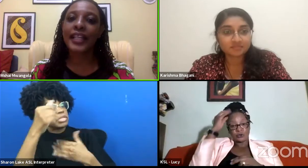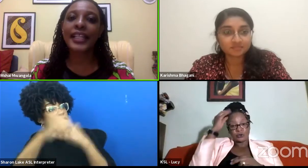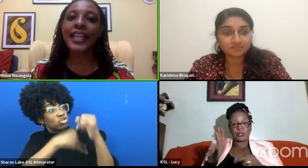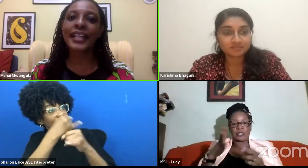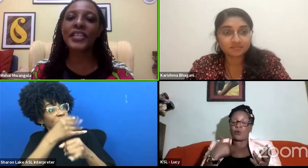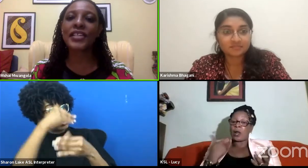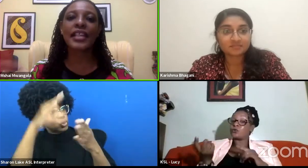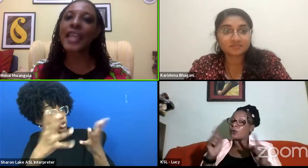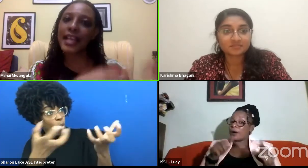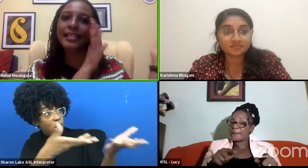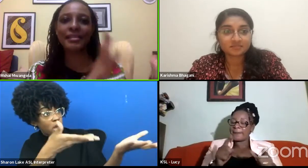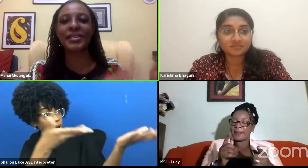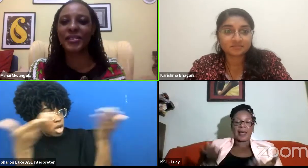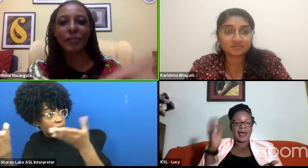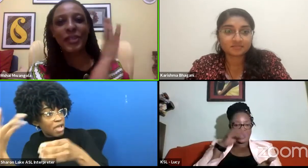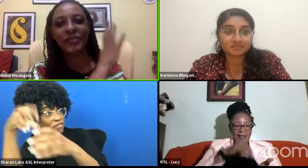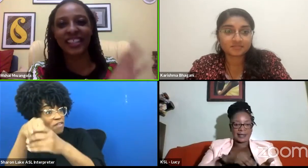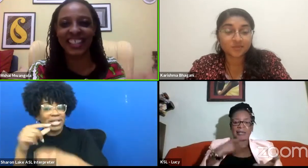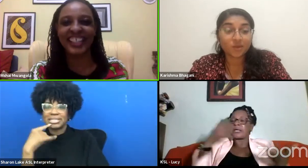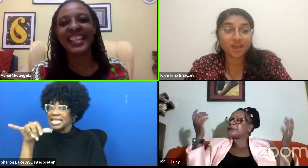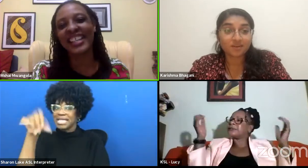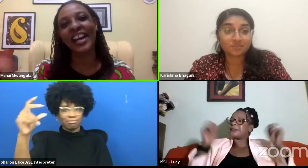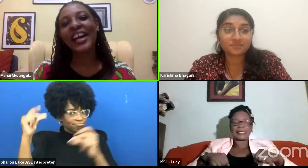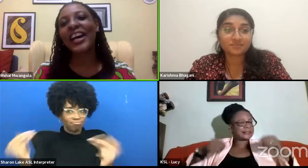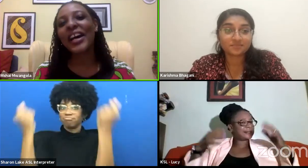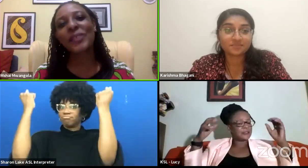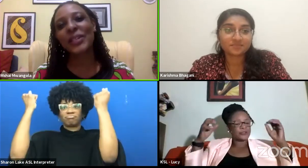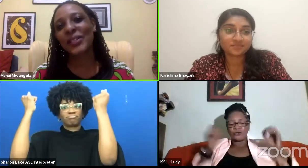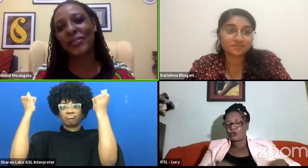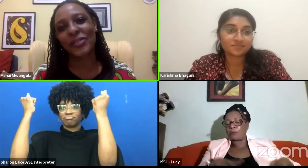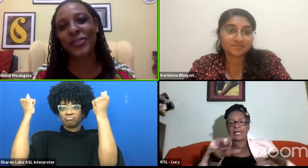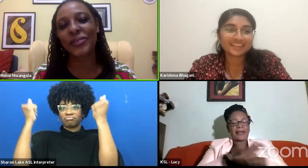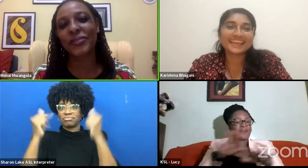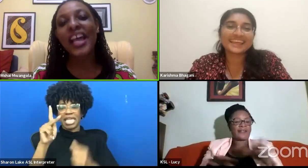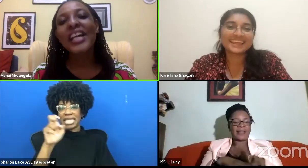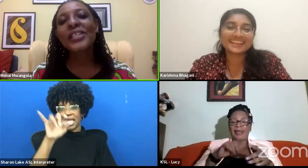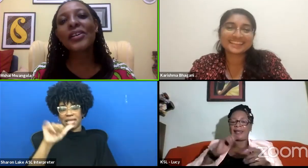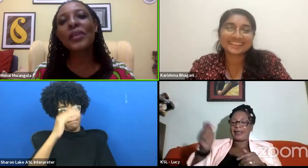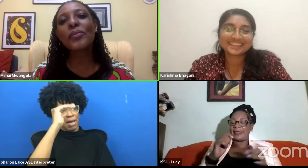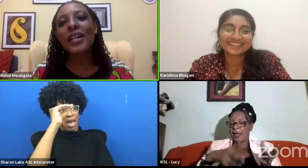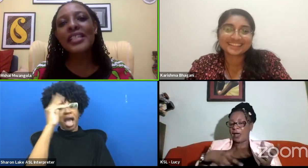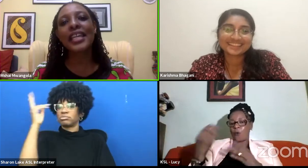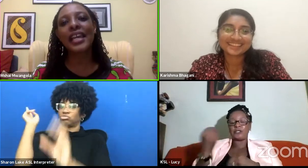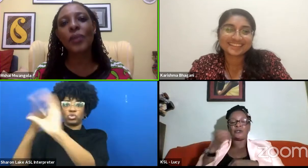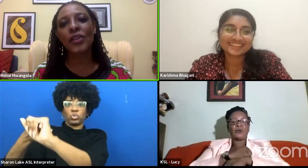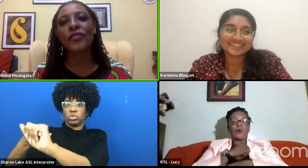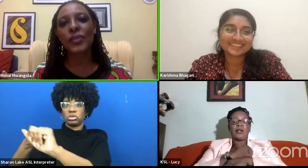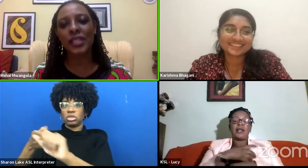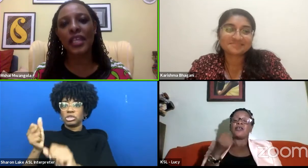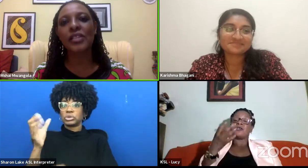And again, I just said, "Yes!" Dropped everything in Kenya and went off to school. So it was, again, one of those things